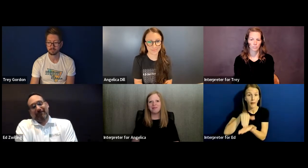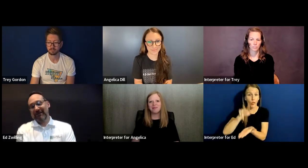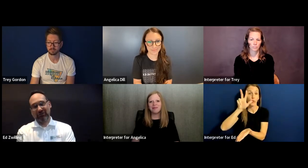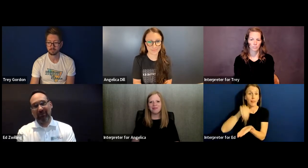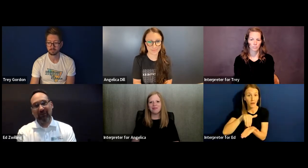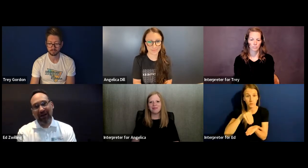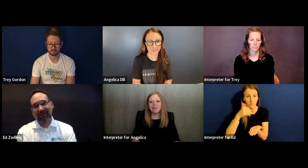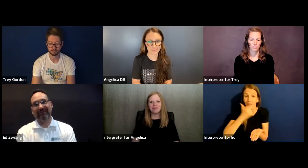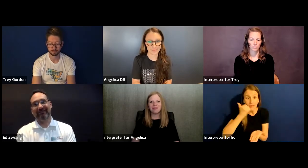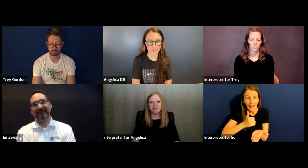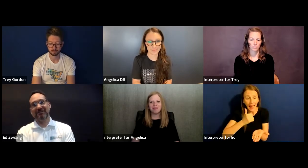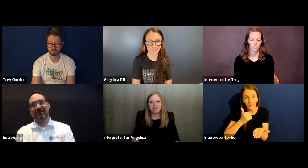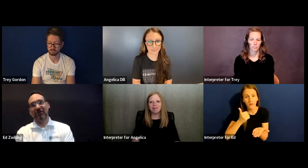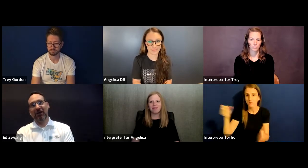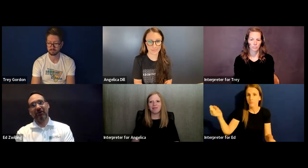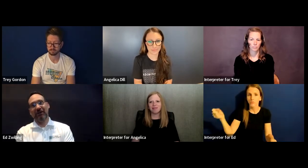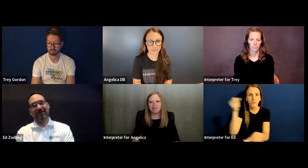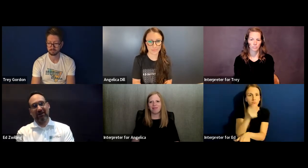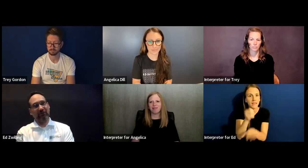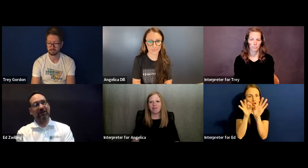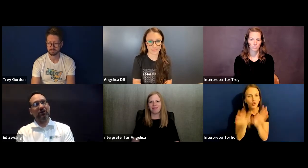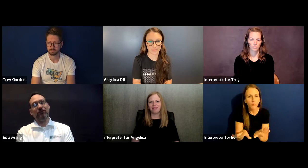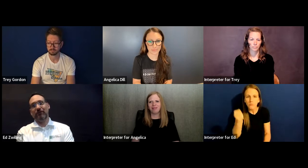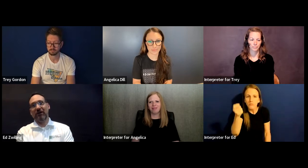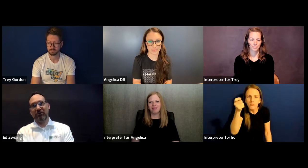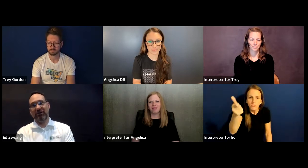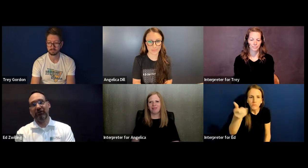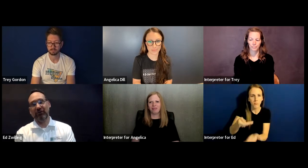it's a drop in the bucket so i don't think it i don't think it could ever be found to be on